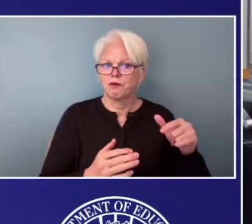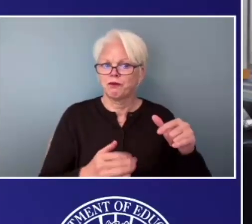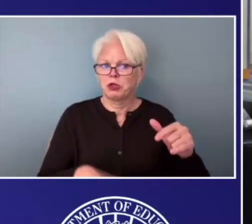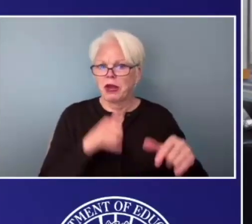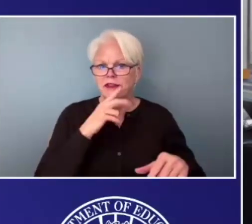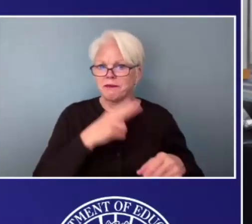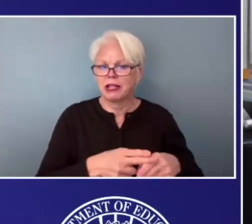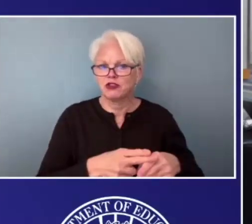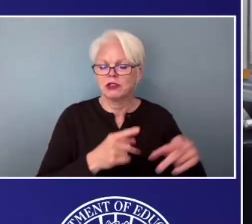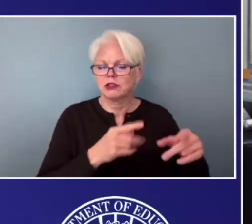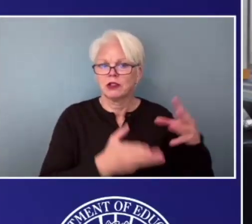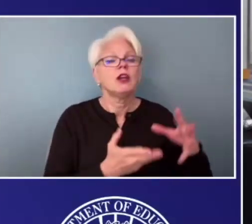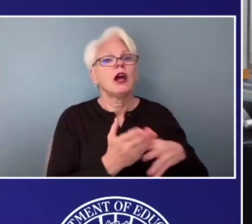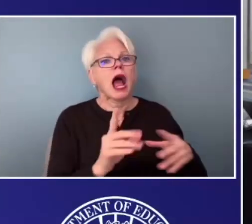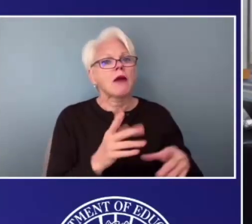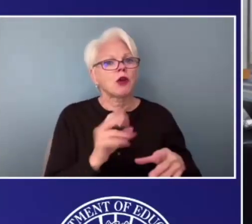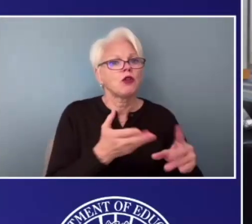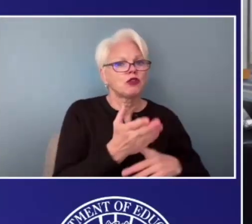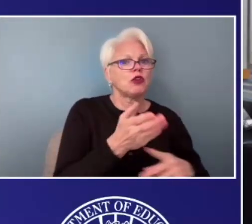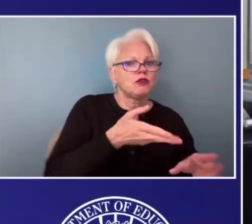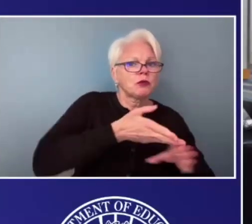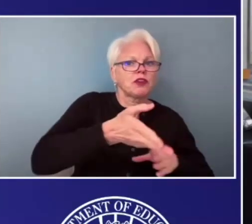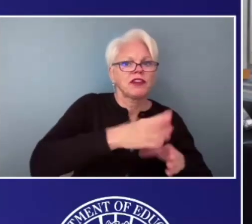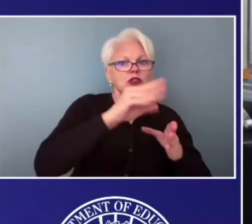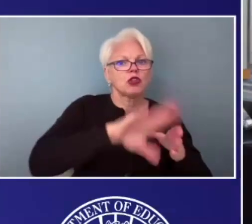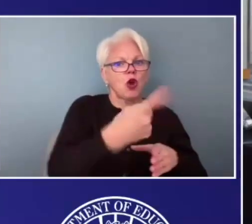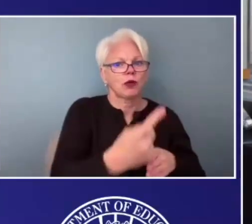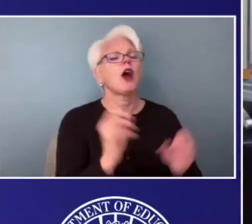No, I'm just going through the ones for professional student enrollment. Okay. Just want to make sure. Thank you.